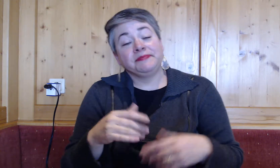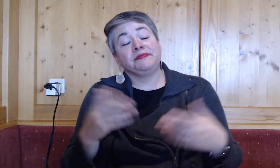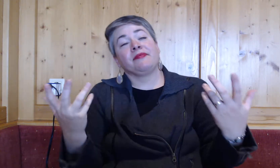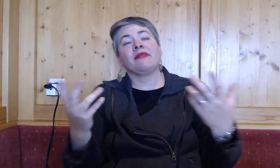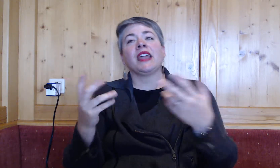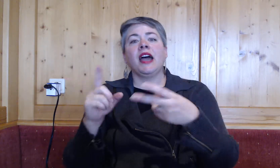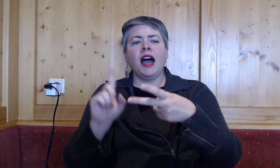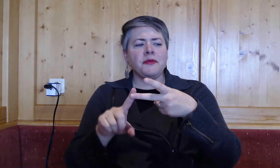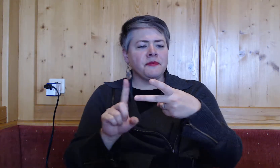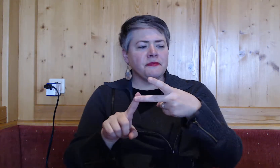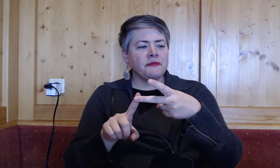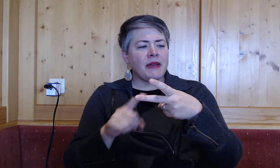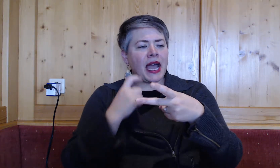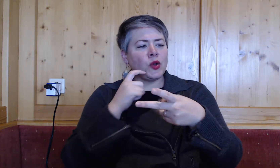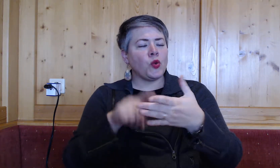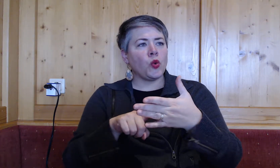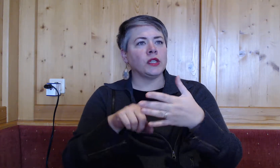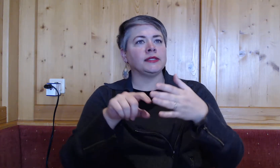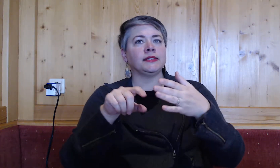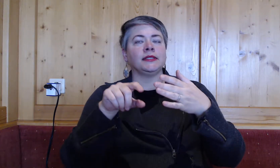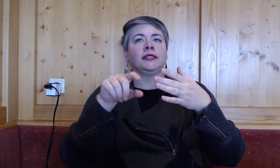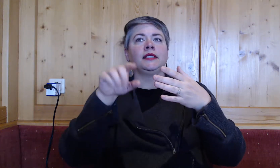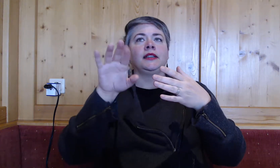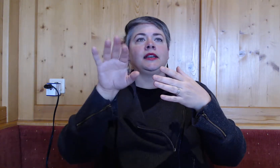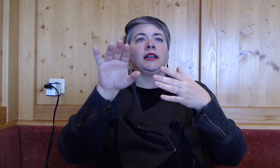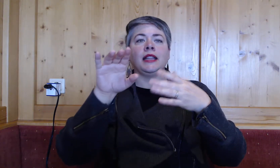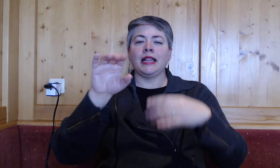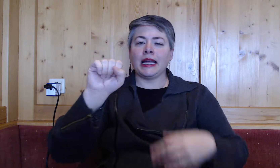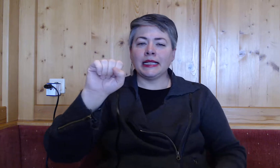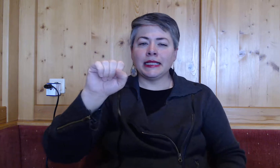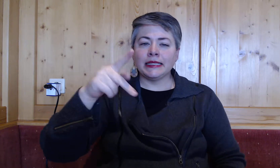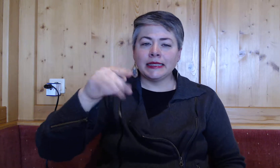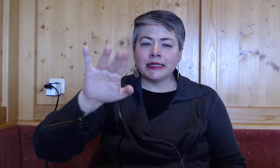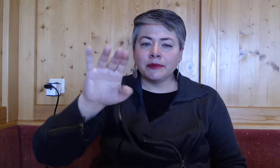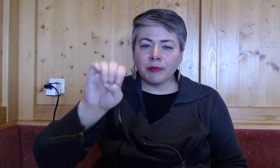I then try to find the spices and noticed